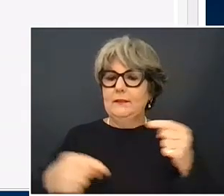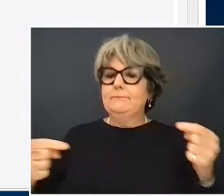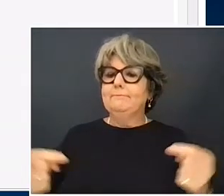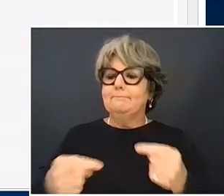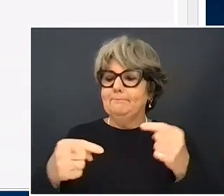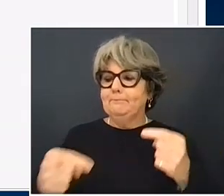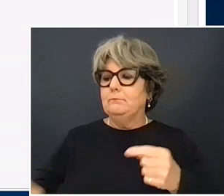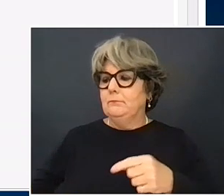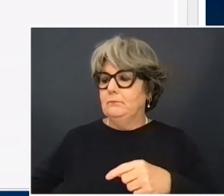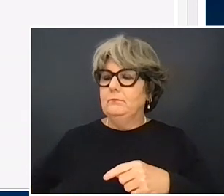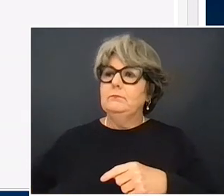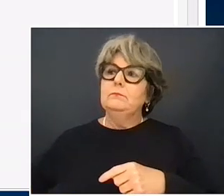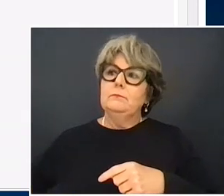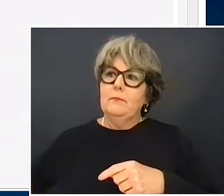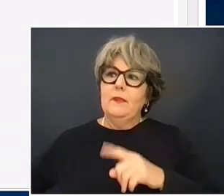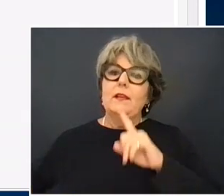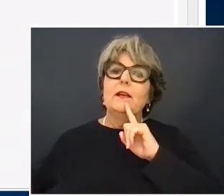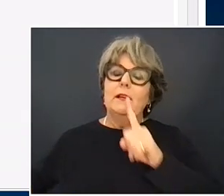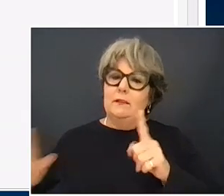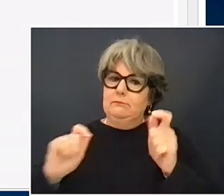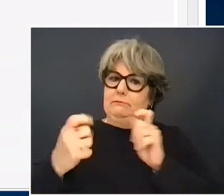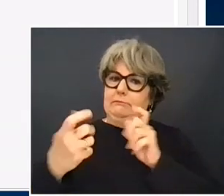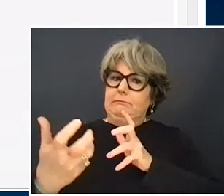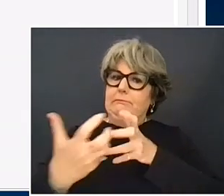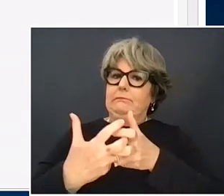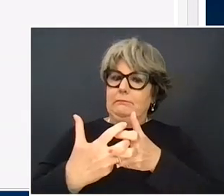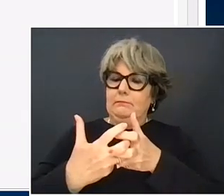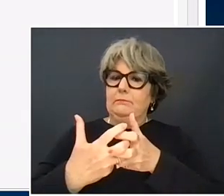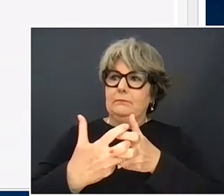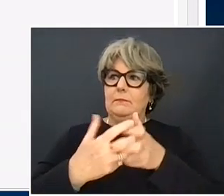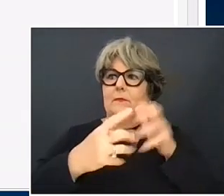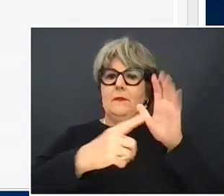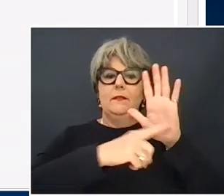painfully adapted to the way that the Department system can take it.